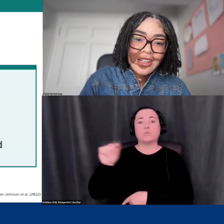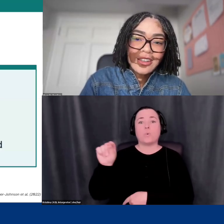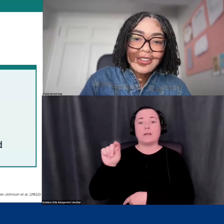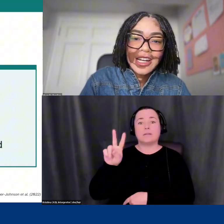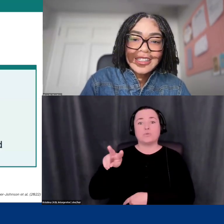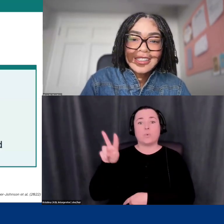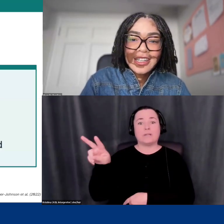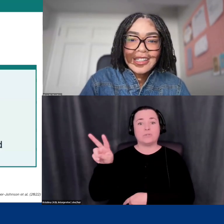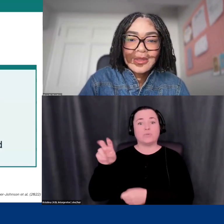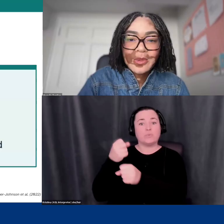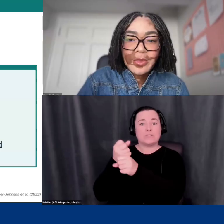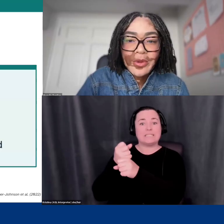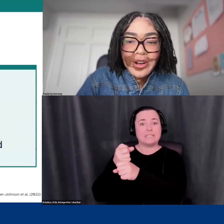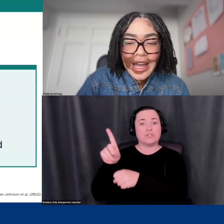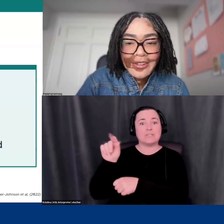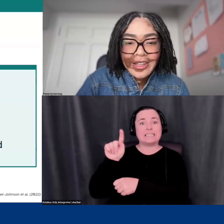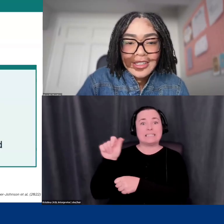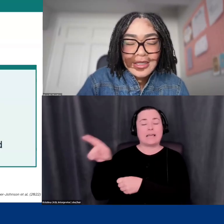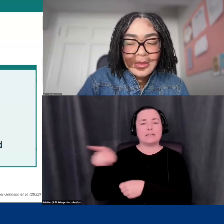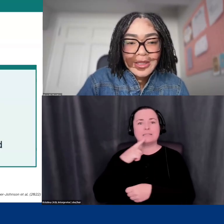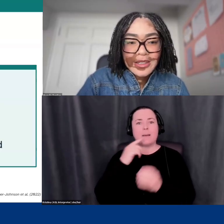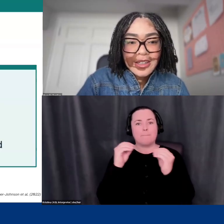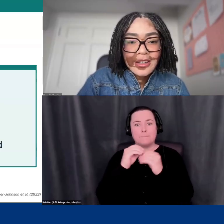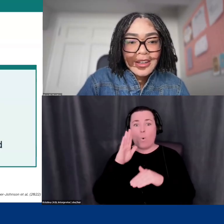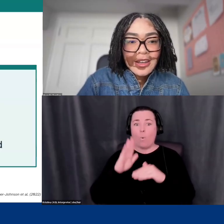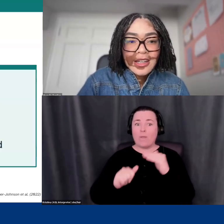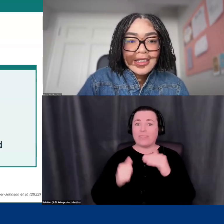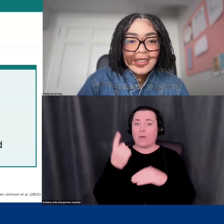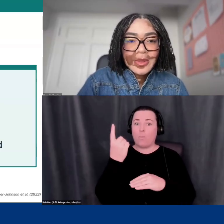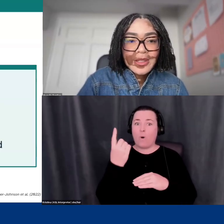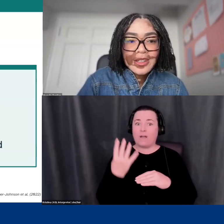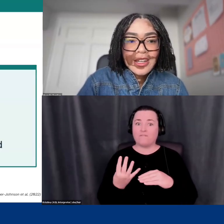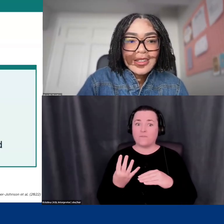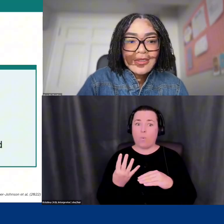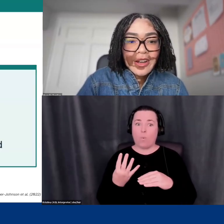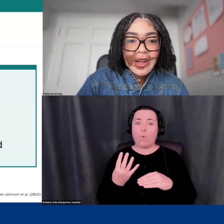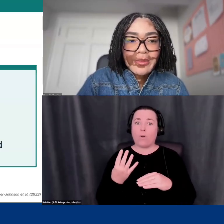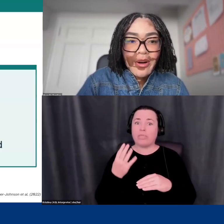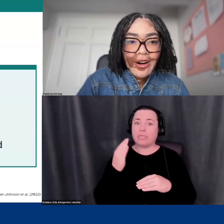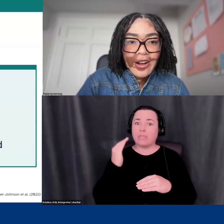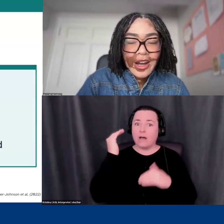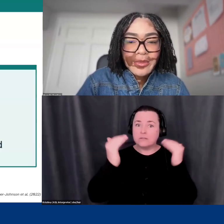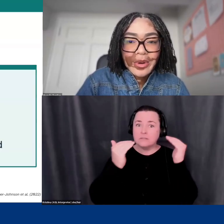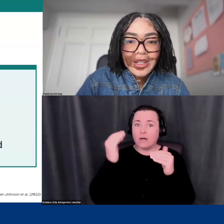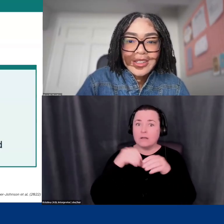in the United States report having a disability. And disability is a very broad umbrella